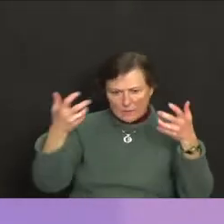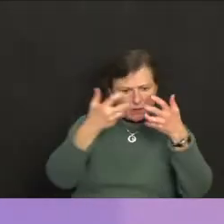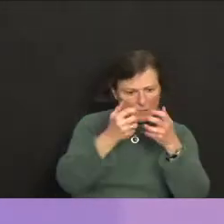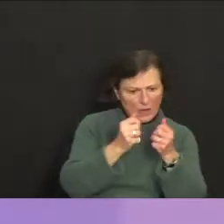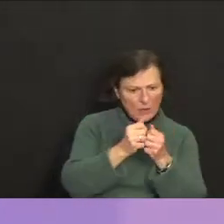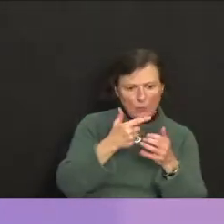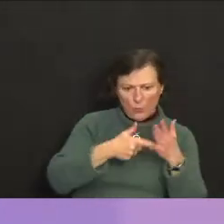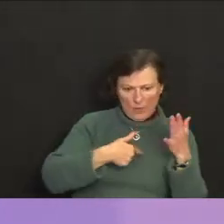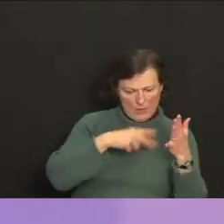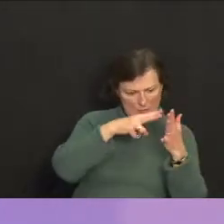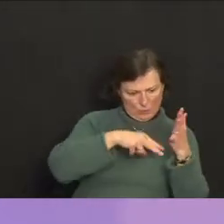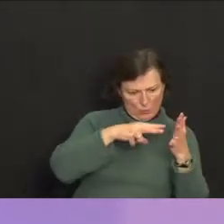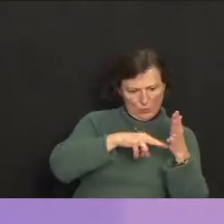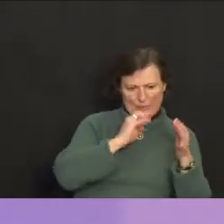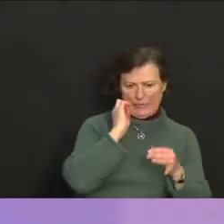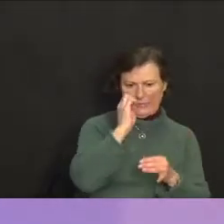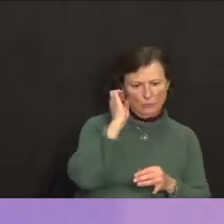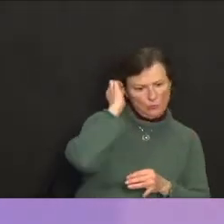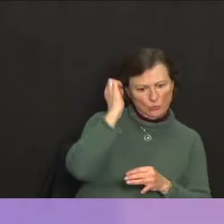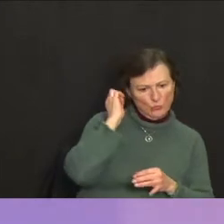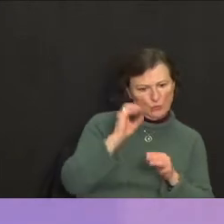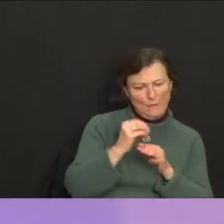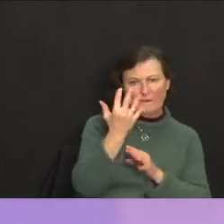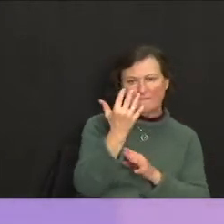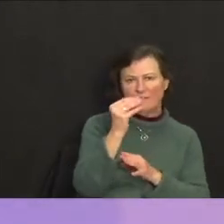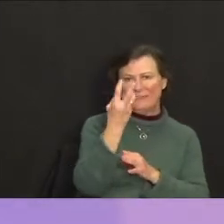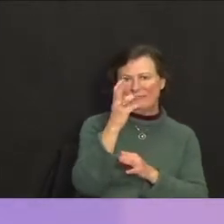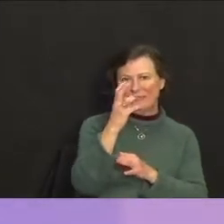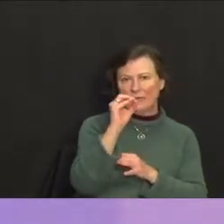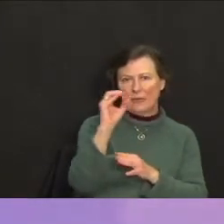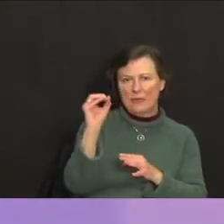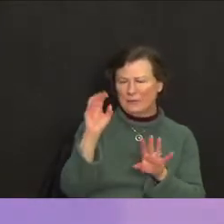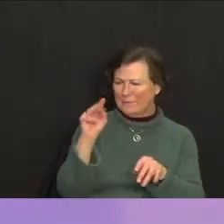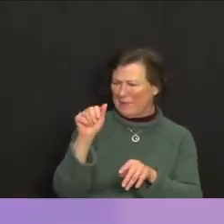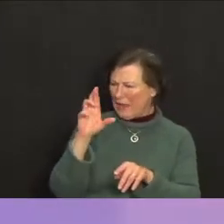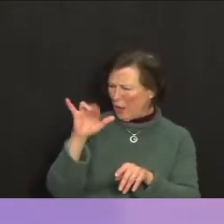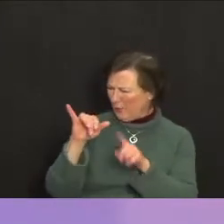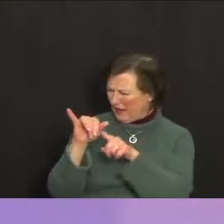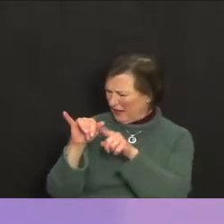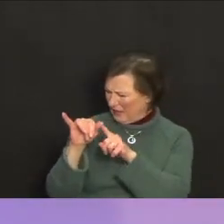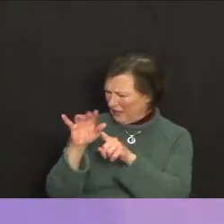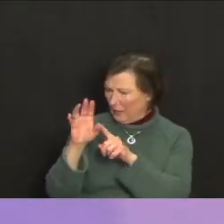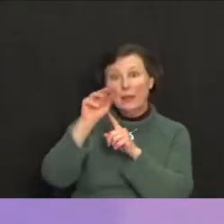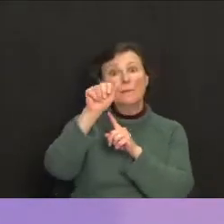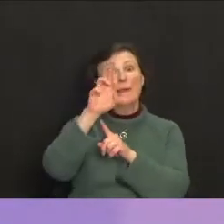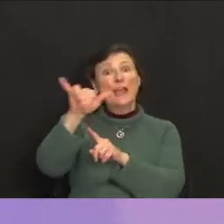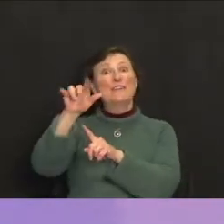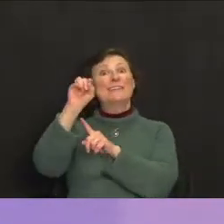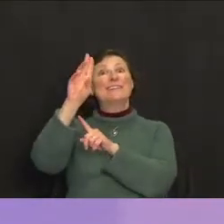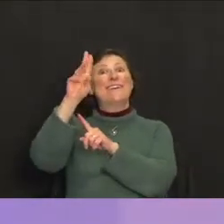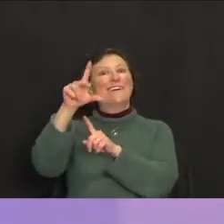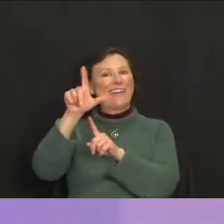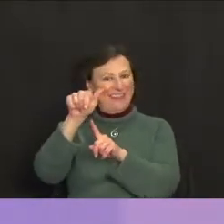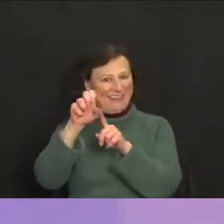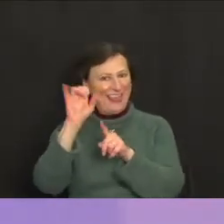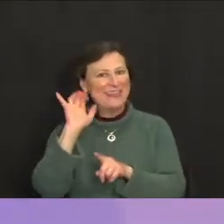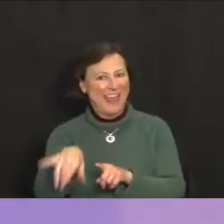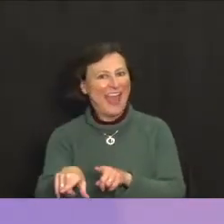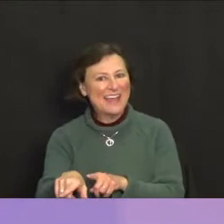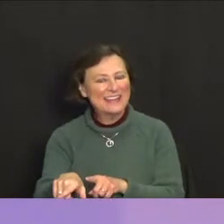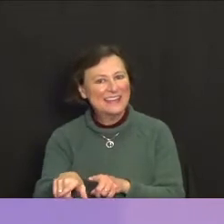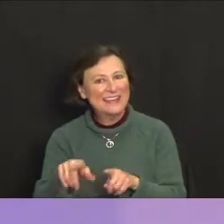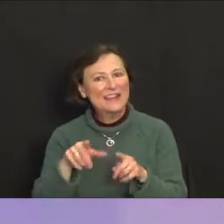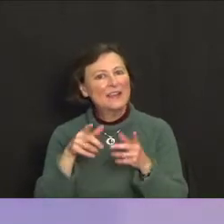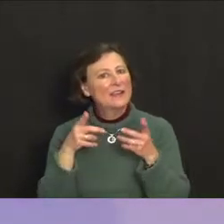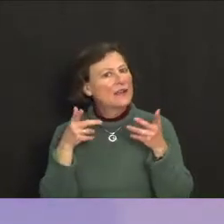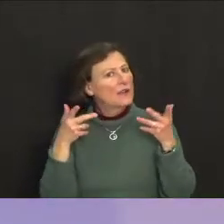in the 15 and 1600's. Mary something... Mary Douglas! That's it! But what was it that she had said?